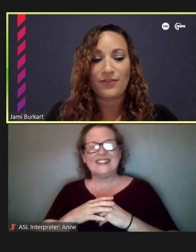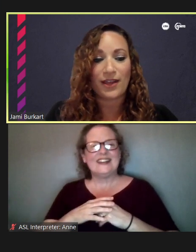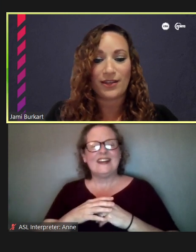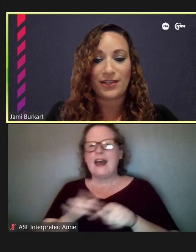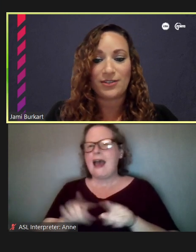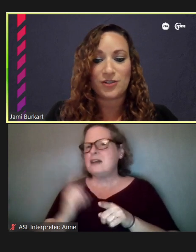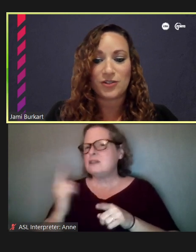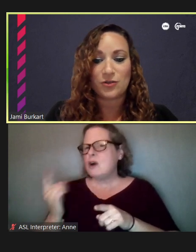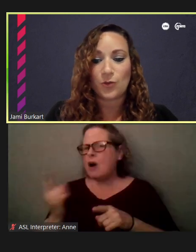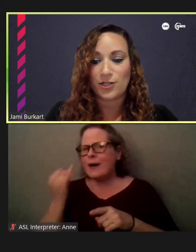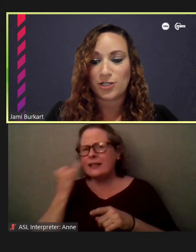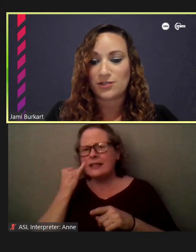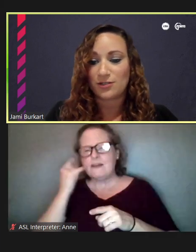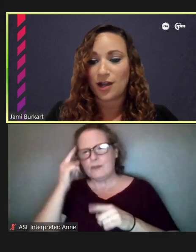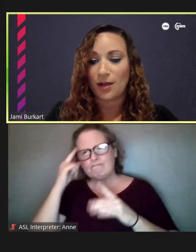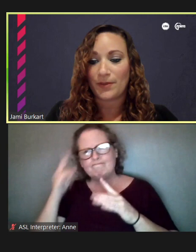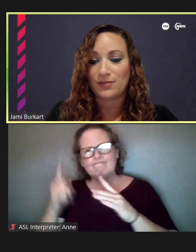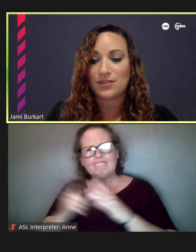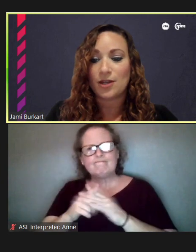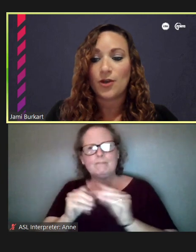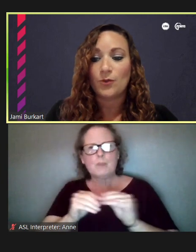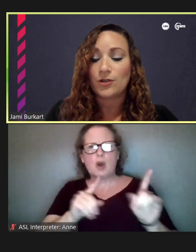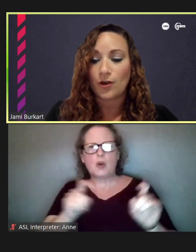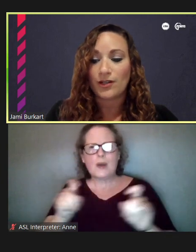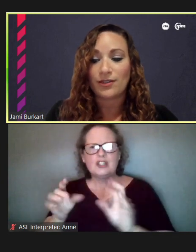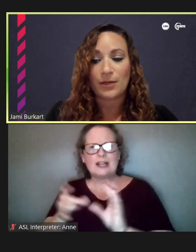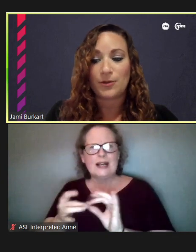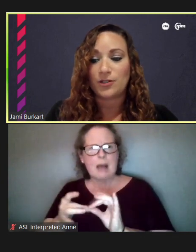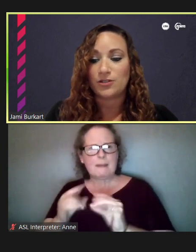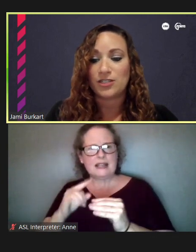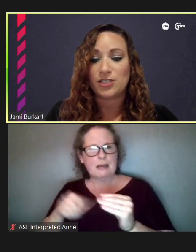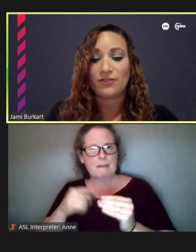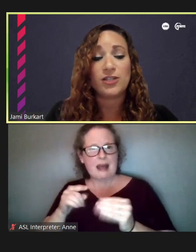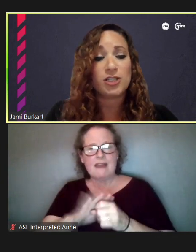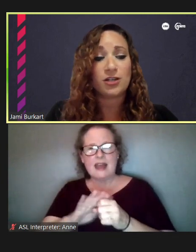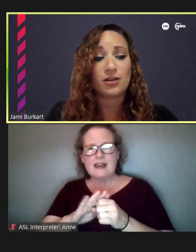have any additional questions or comments regarding the Neighborhood Artistic Feature,